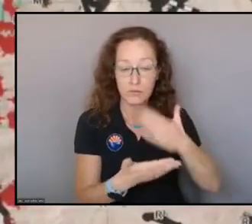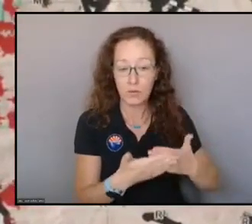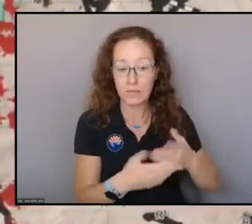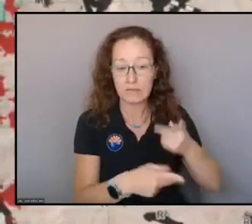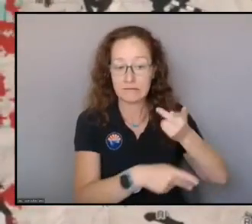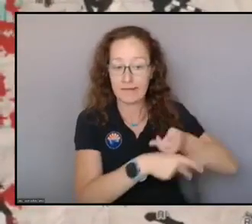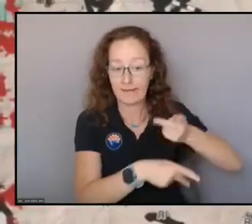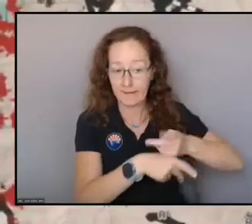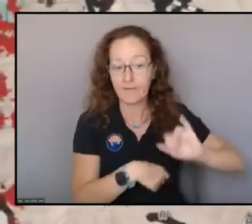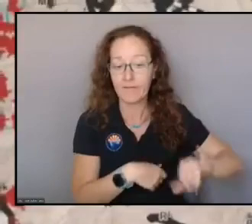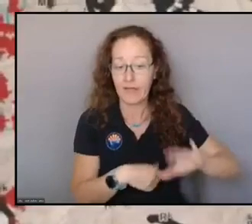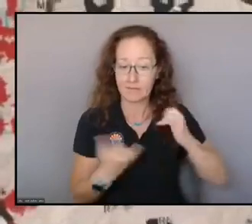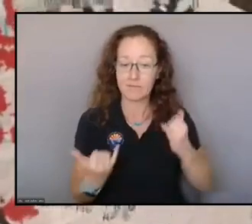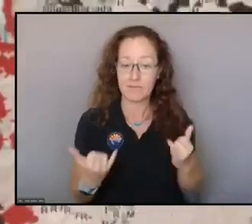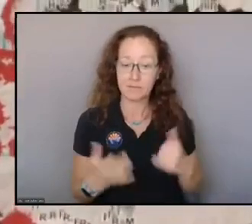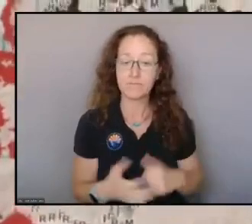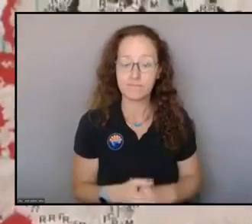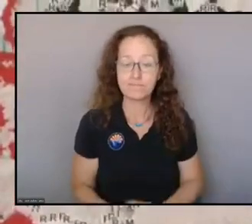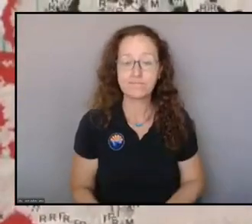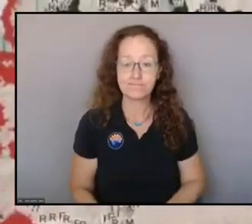MAKE SURE THAT GETS TAKEN CARE OF.